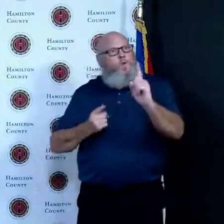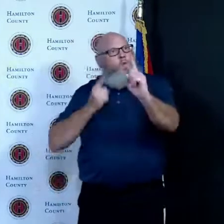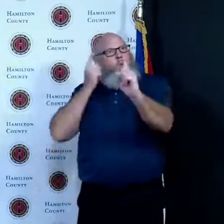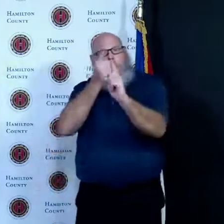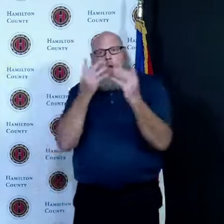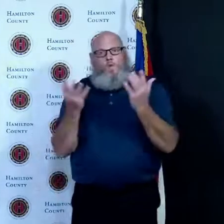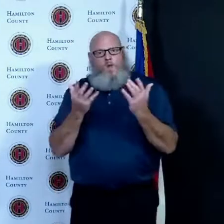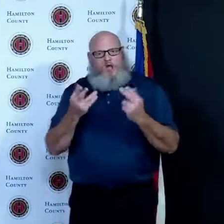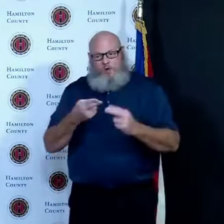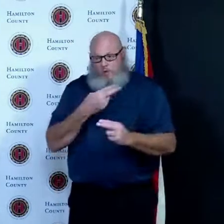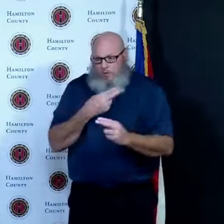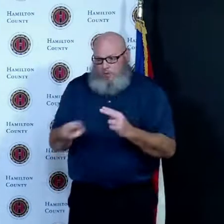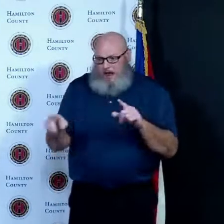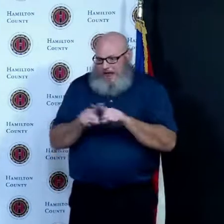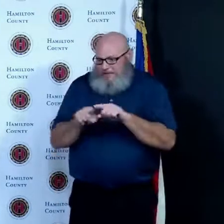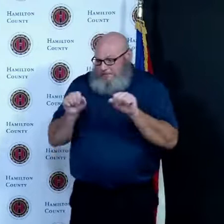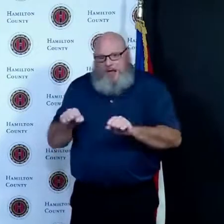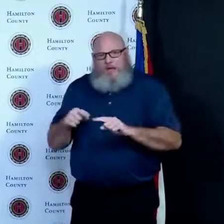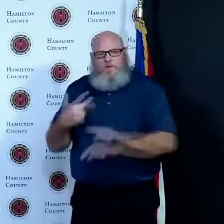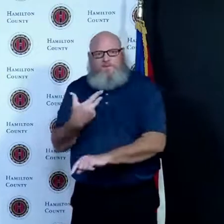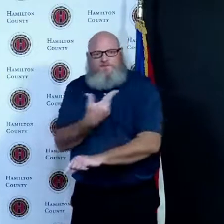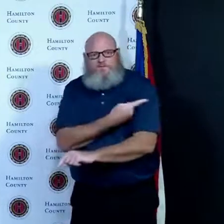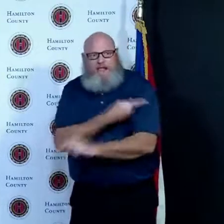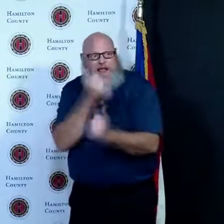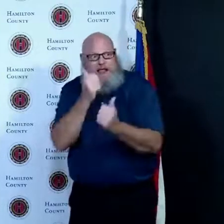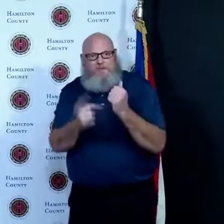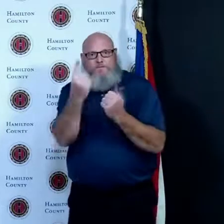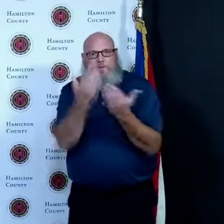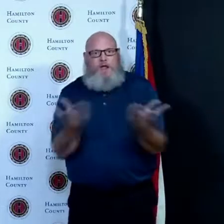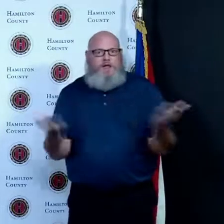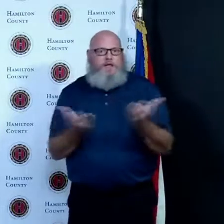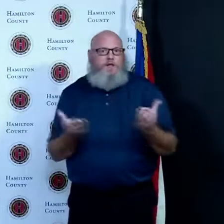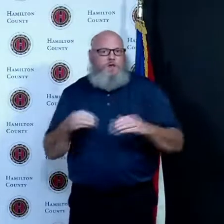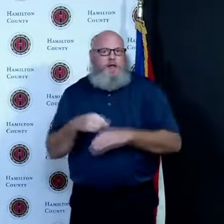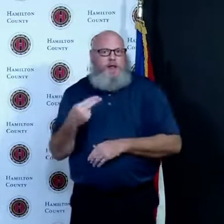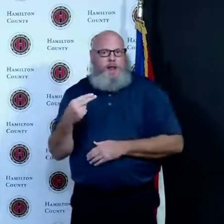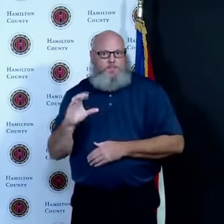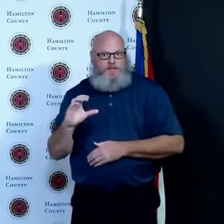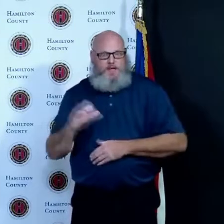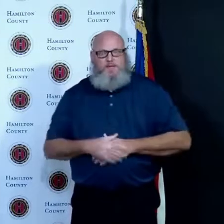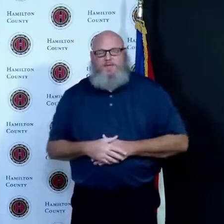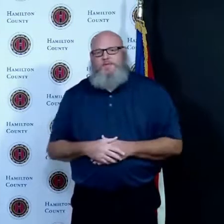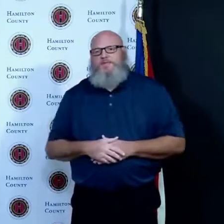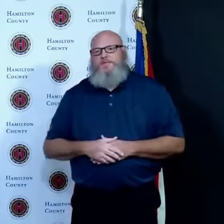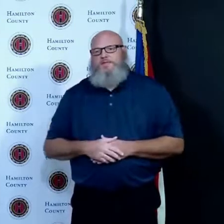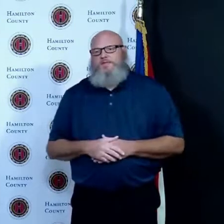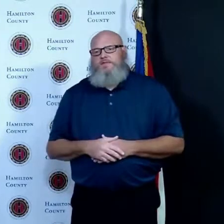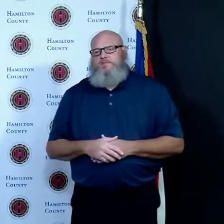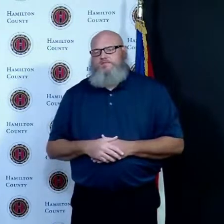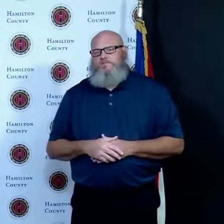his regular update but I want to level set here for a minute and let's talk about expectations